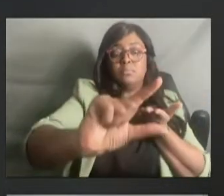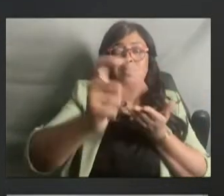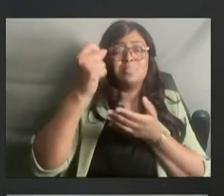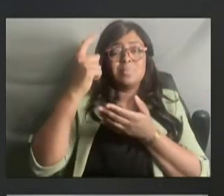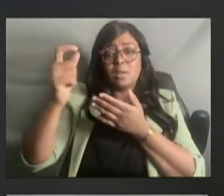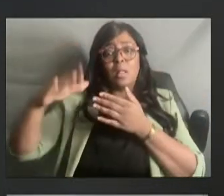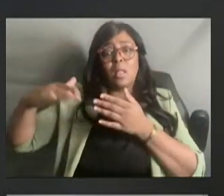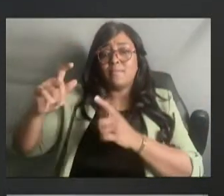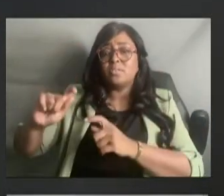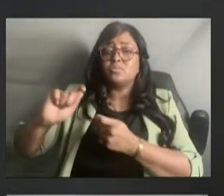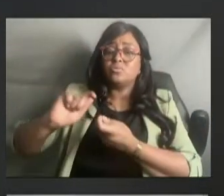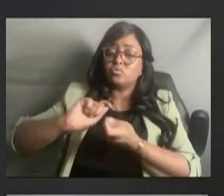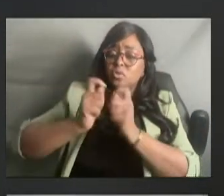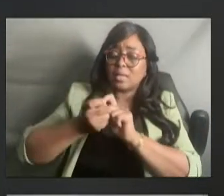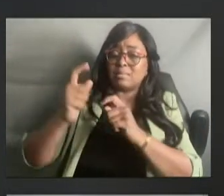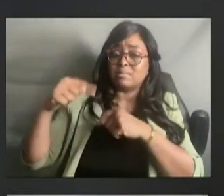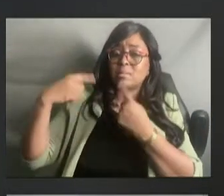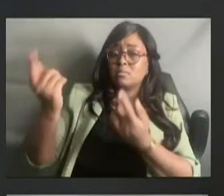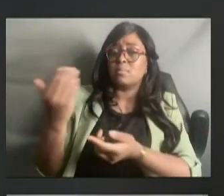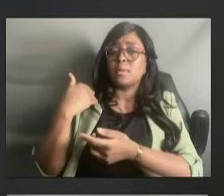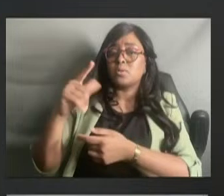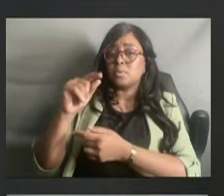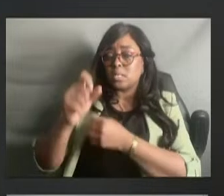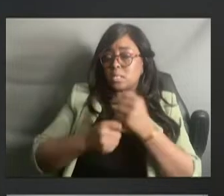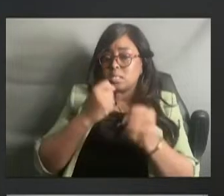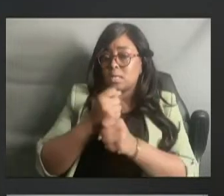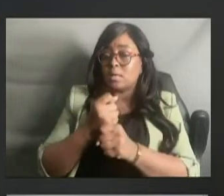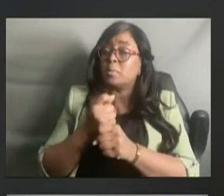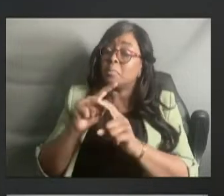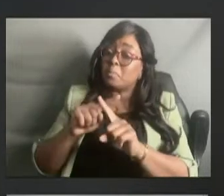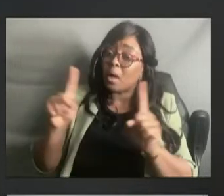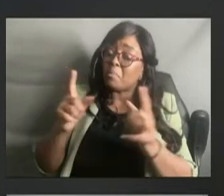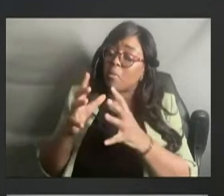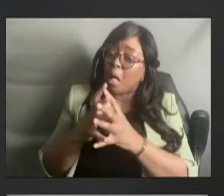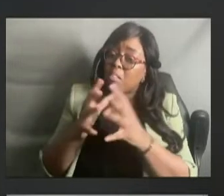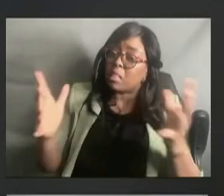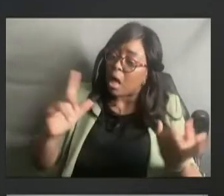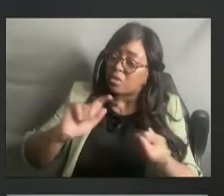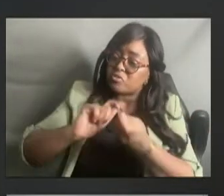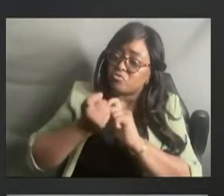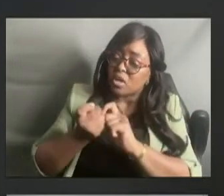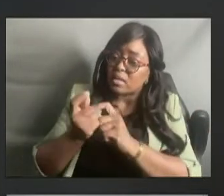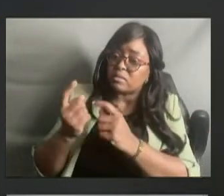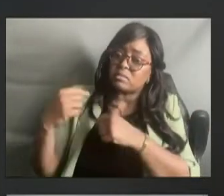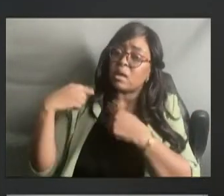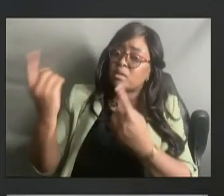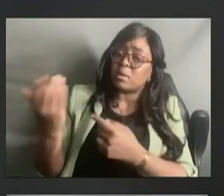get. The downside is, is that really hasn't changed a whole